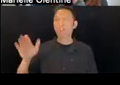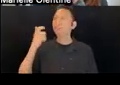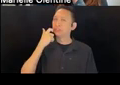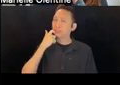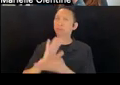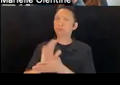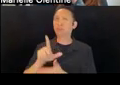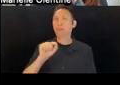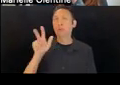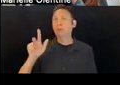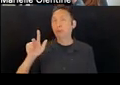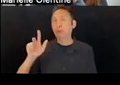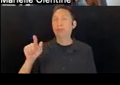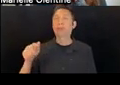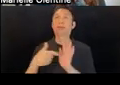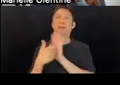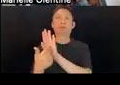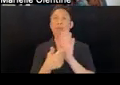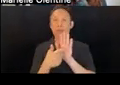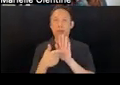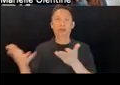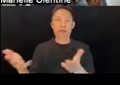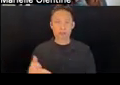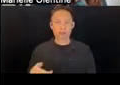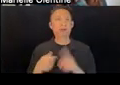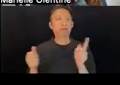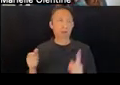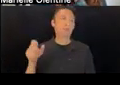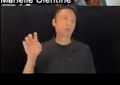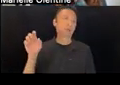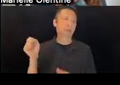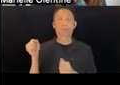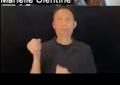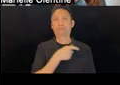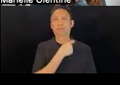development. I had with my colleague Keisha Knight,